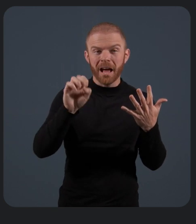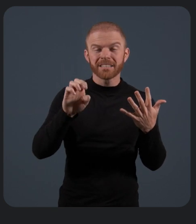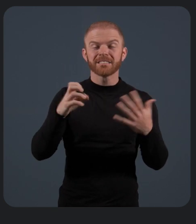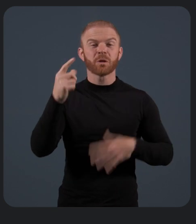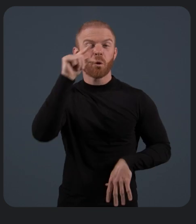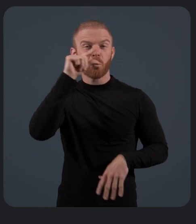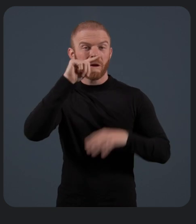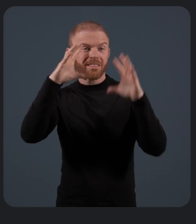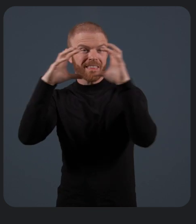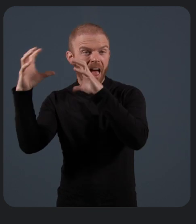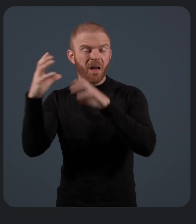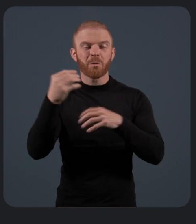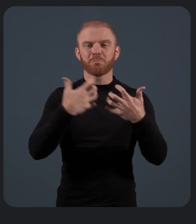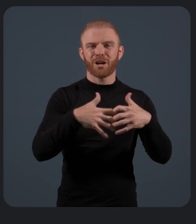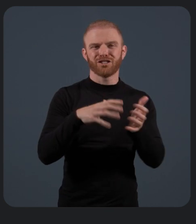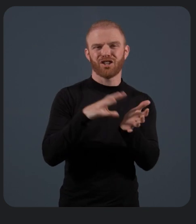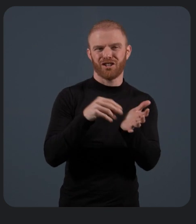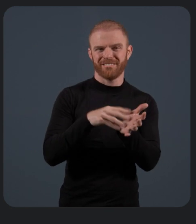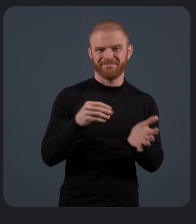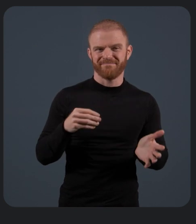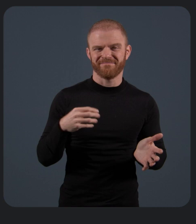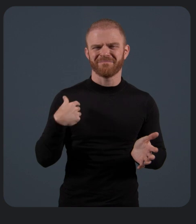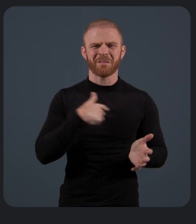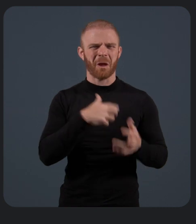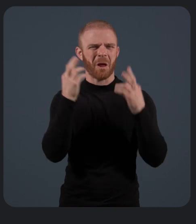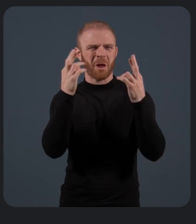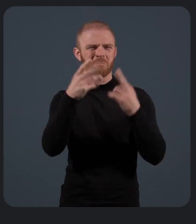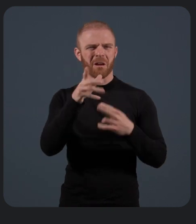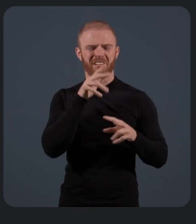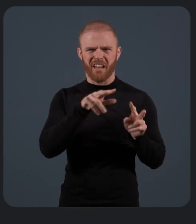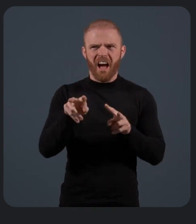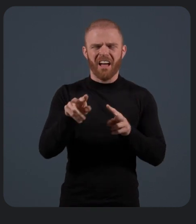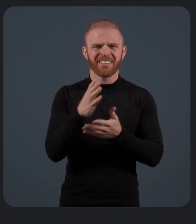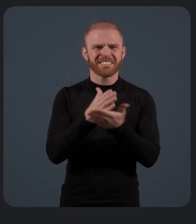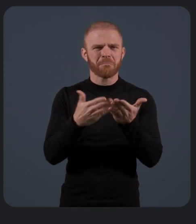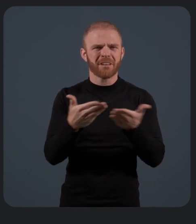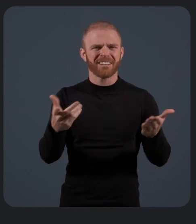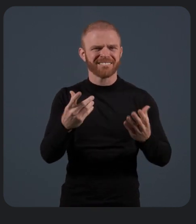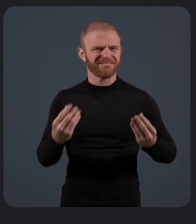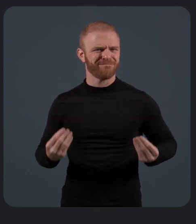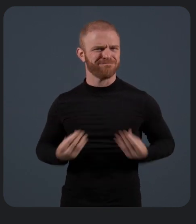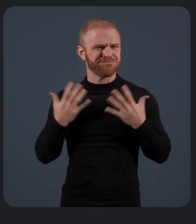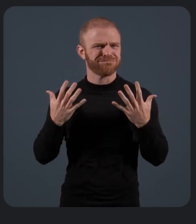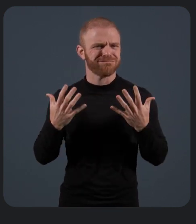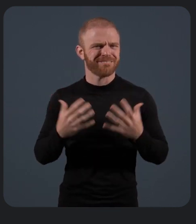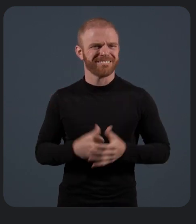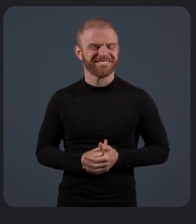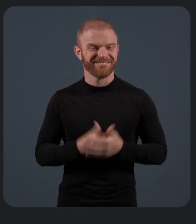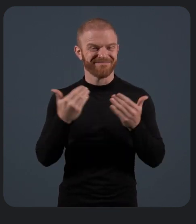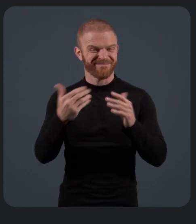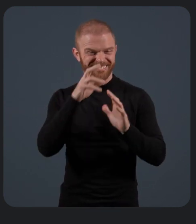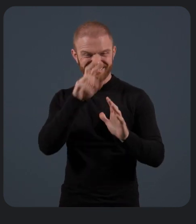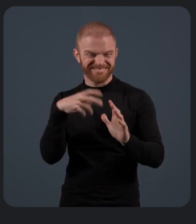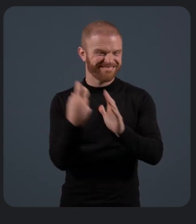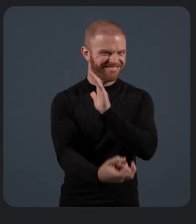Cloud, and machine learning. We hope you'll see some new things that inspire you.